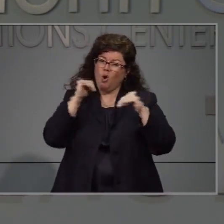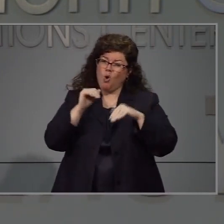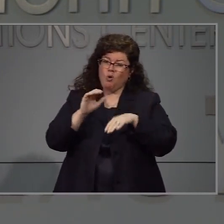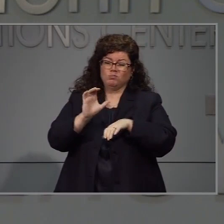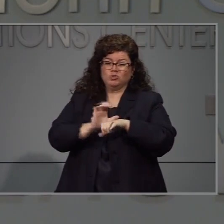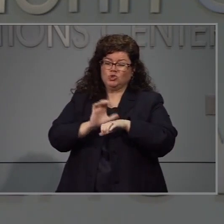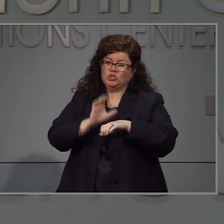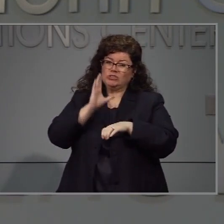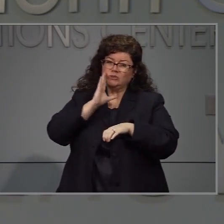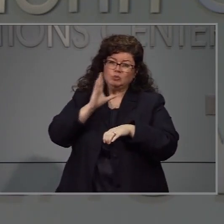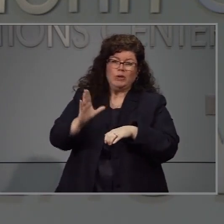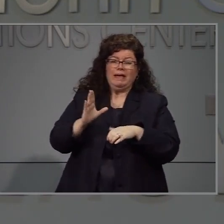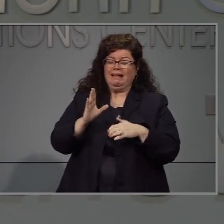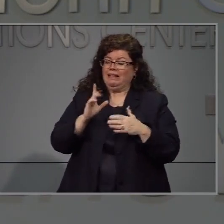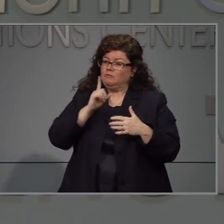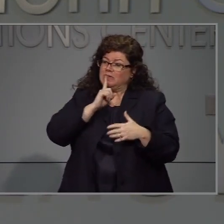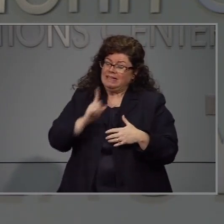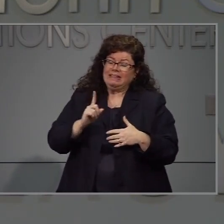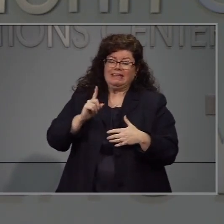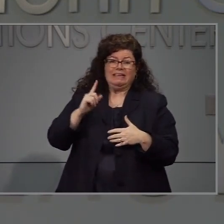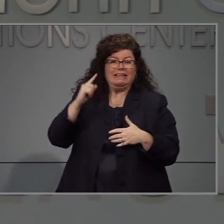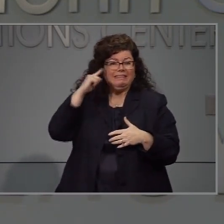FOR PEOPLE WHO ARE IN MEETINGS AND IN WORSHIP SERVICES WHICH